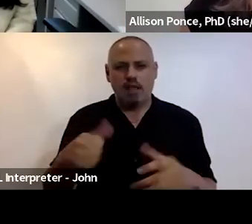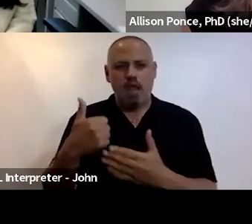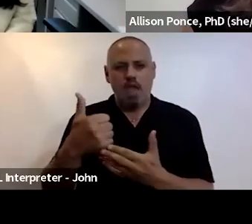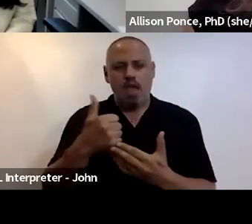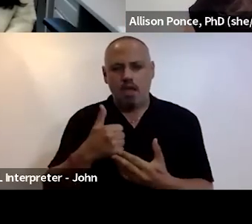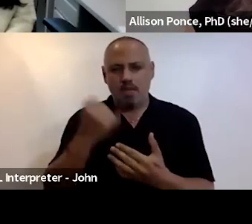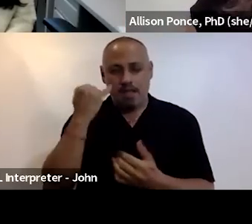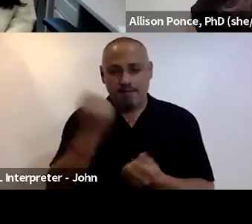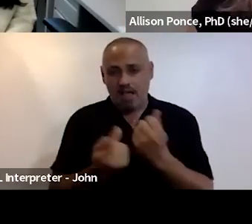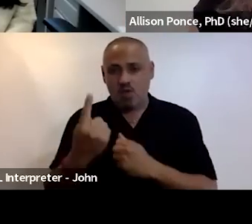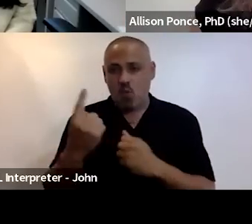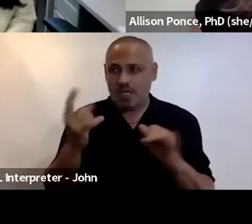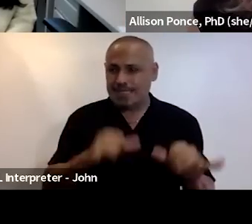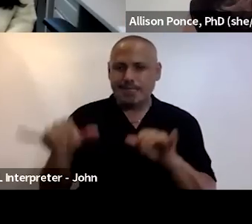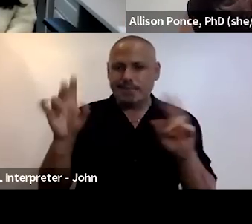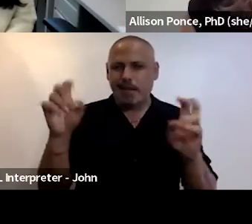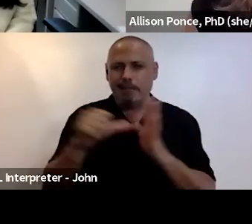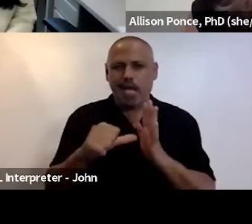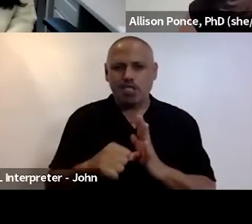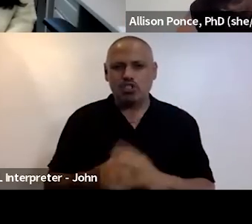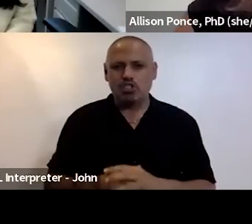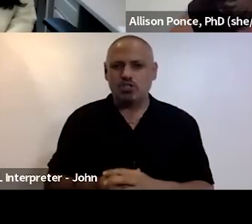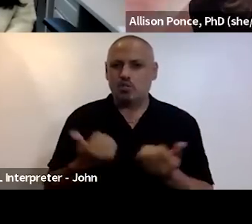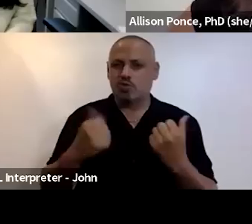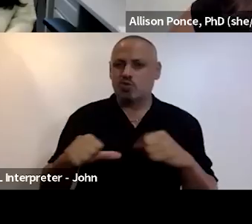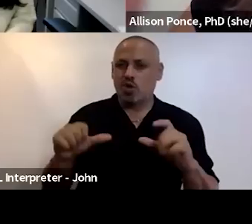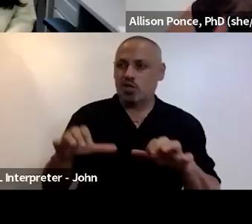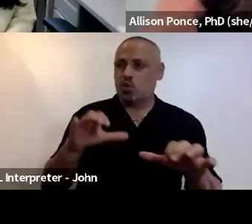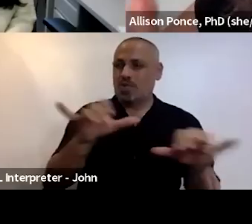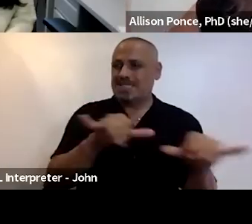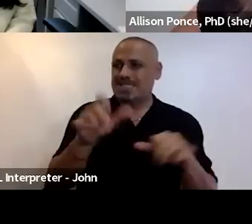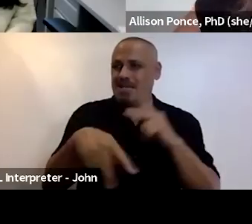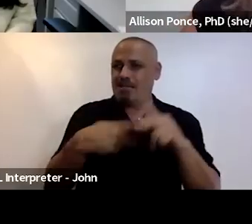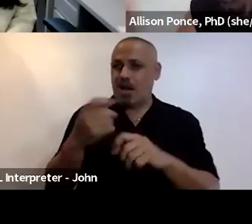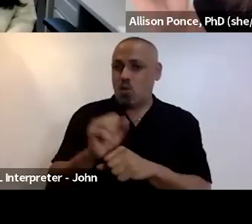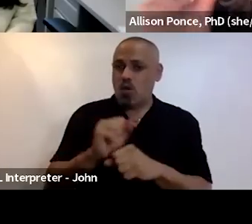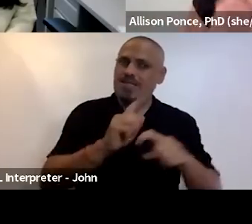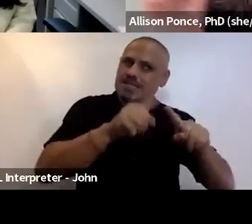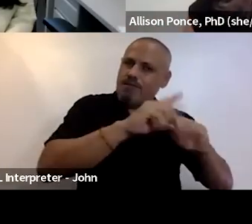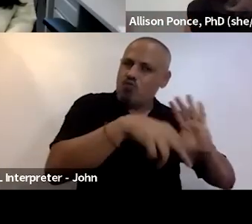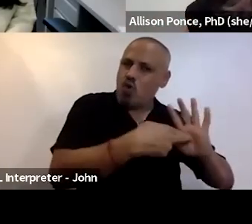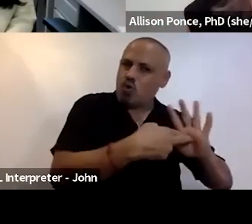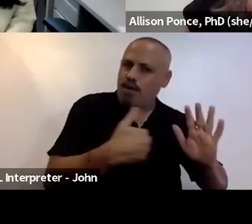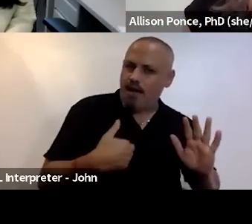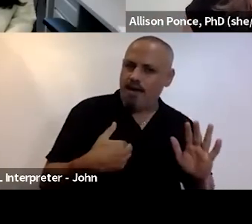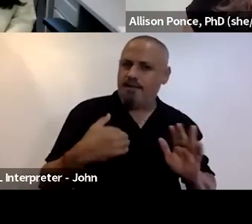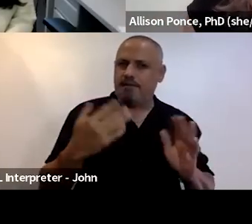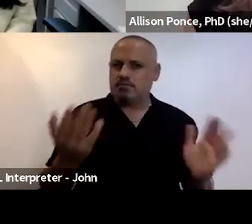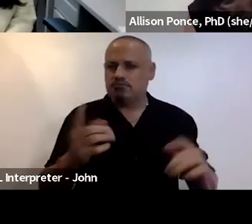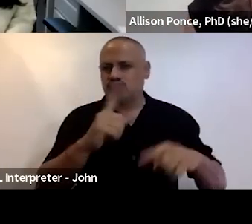if everybody can be on the same page that we're trying to do the same kind of work, although we do different specific tasks in the organization.